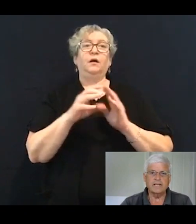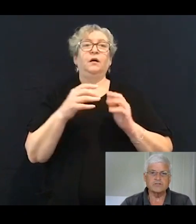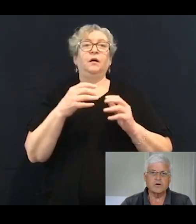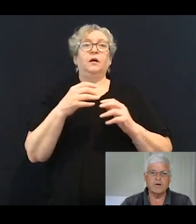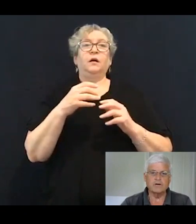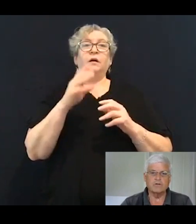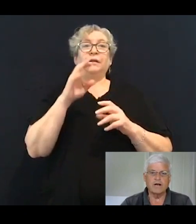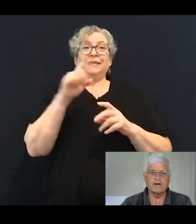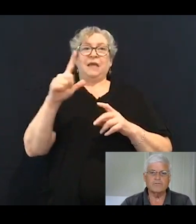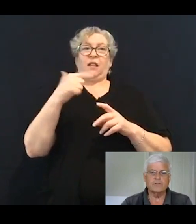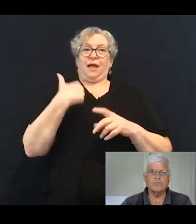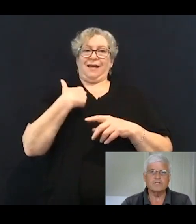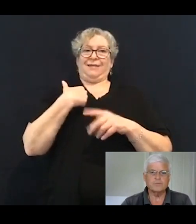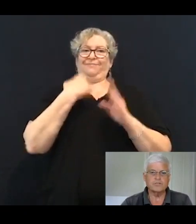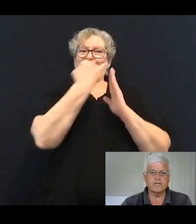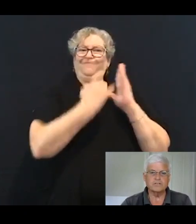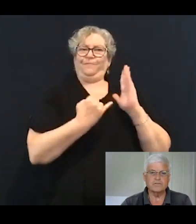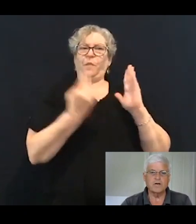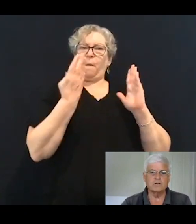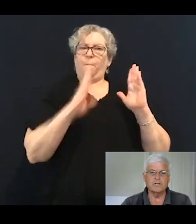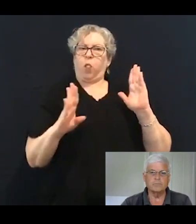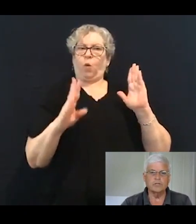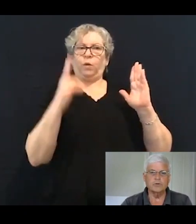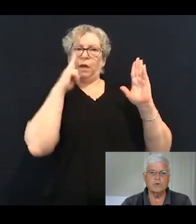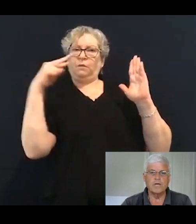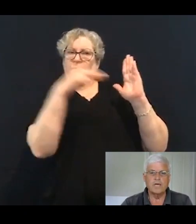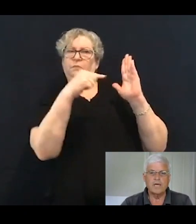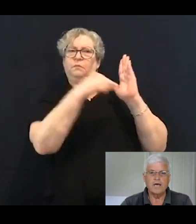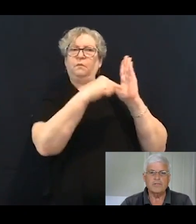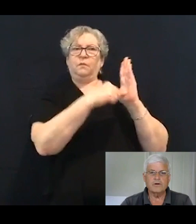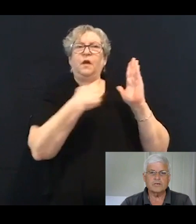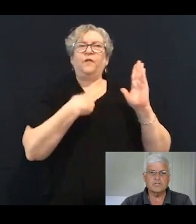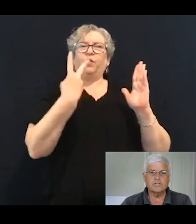the receptor cells I've colored in blue. And there are actually two types.